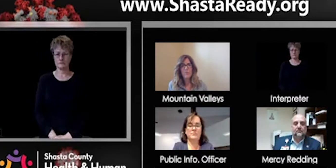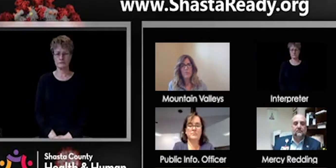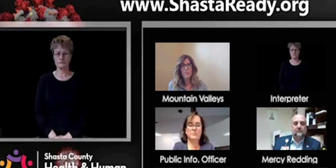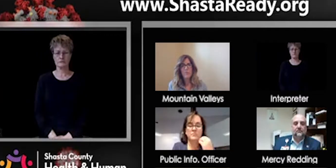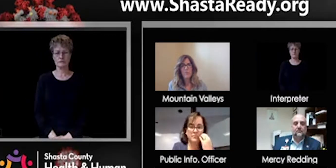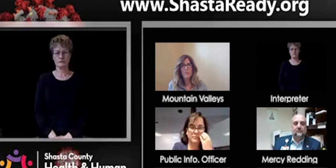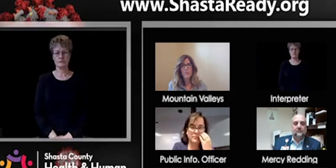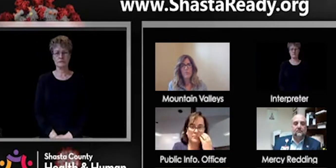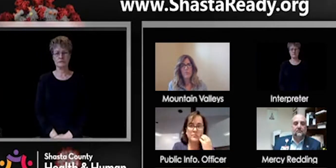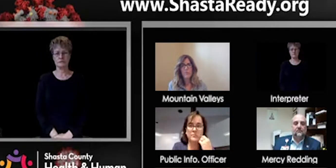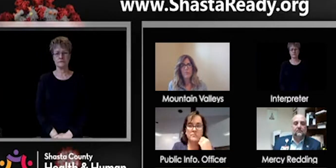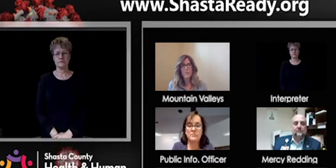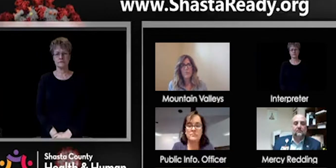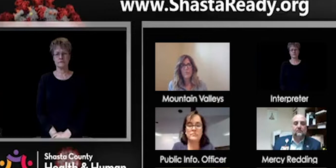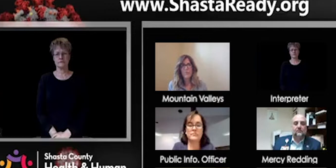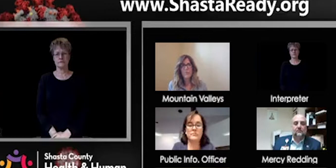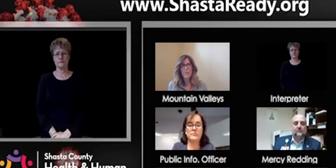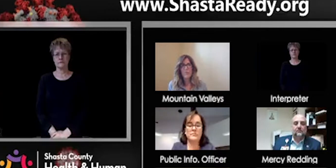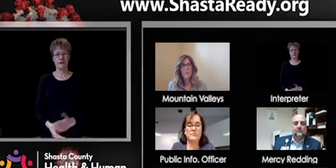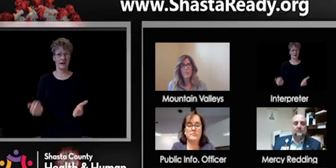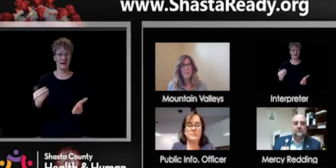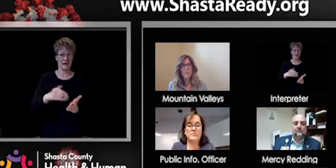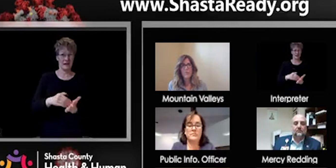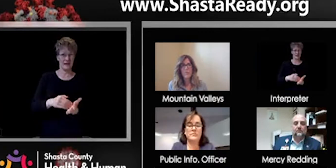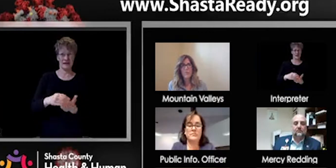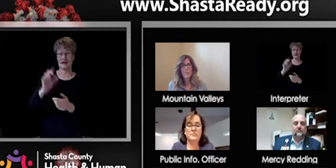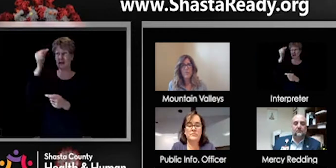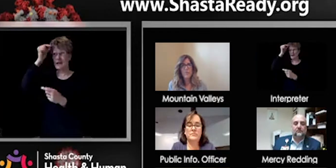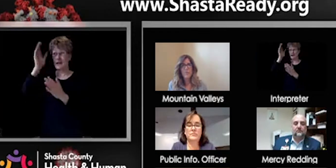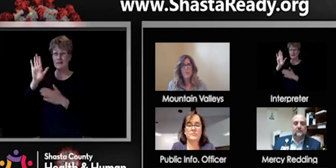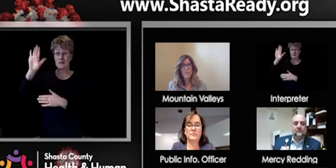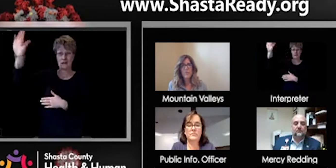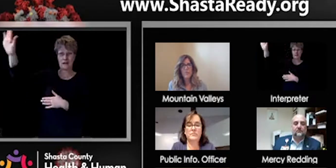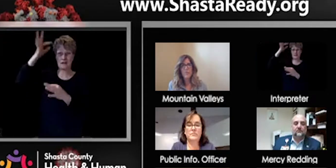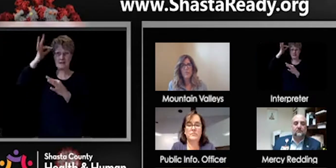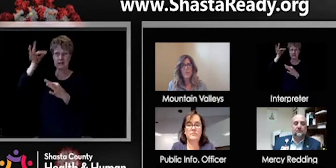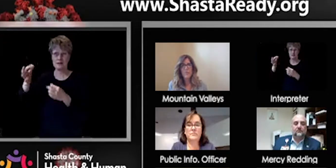on what the governor does and when he does it we’ll get a better feel for how vulnerable